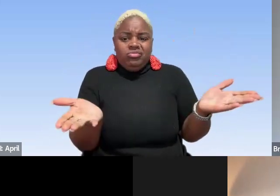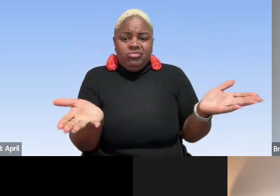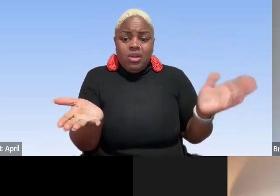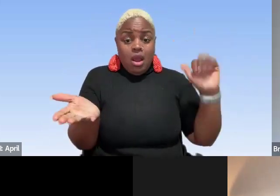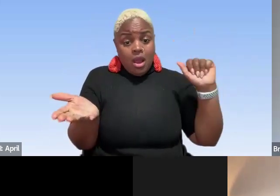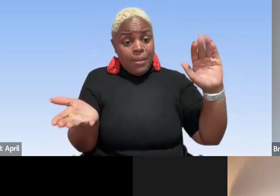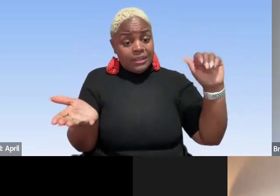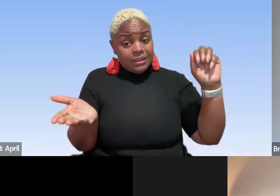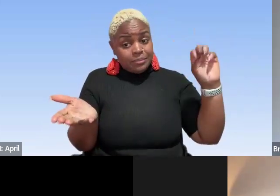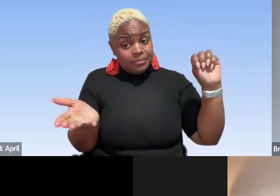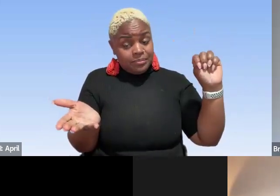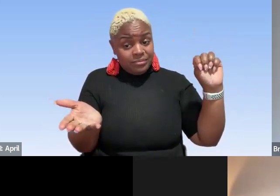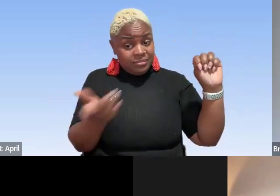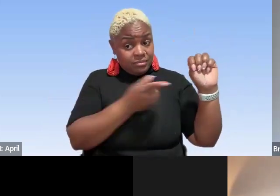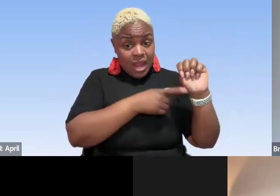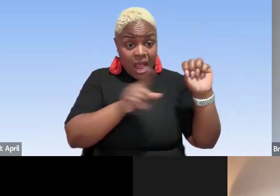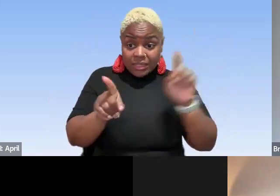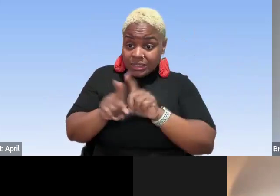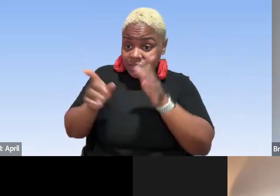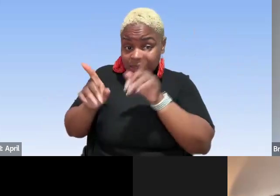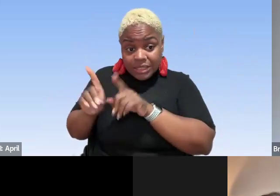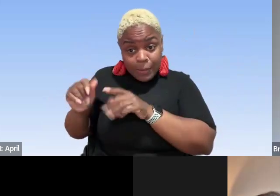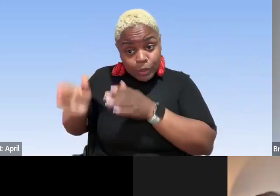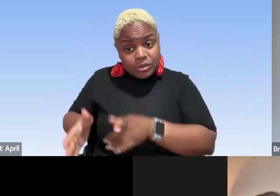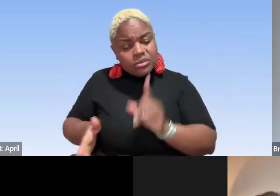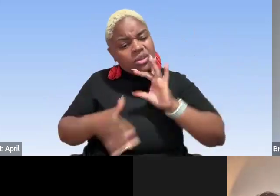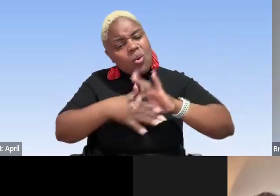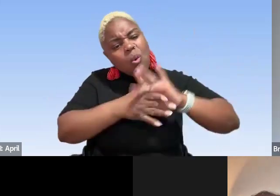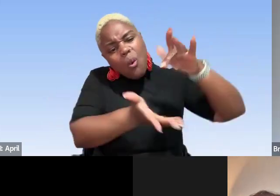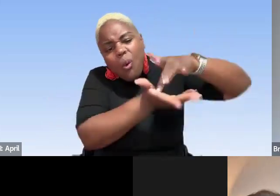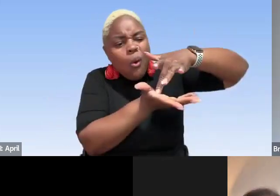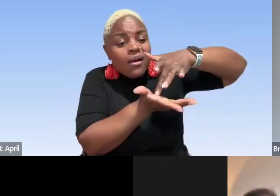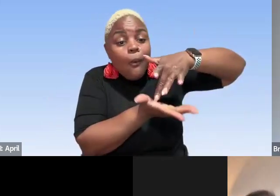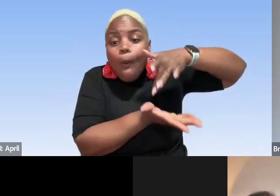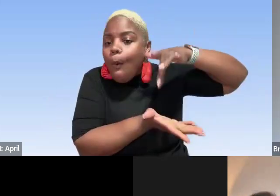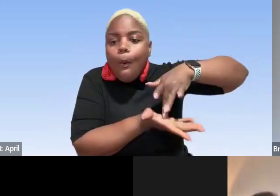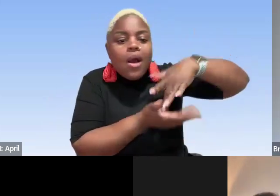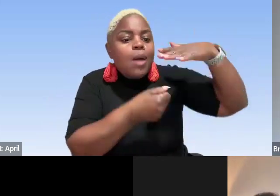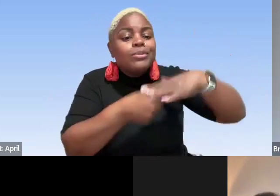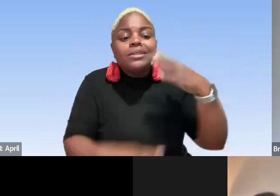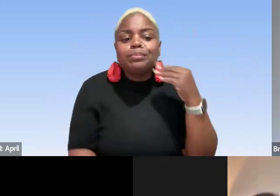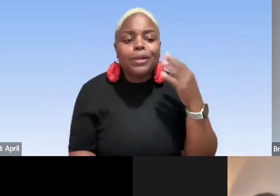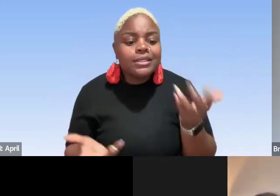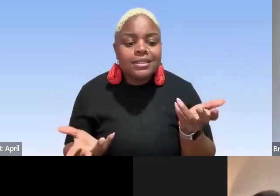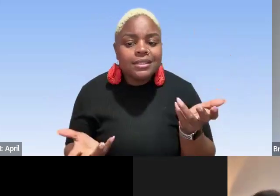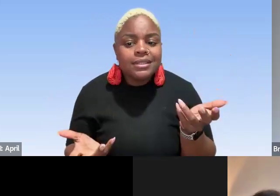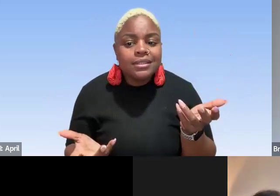again, I dare say, is at the core of our oppression. Um, and when it comes to care work,